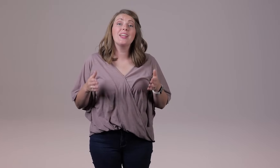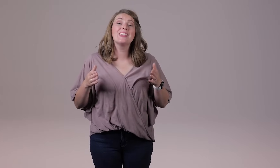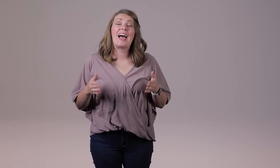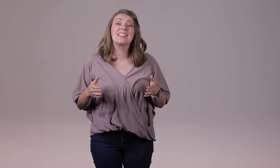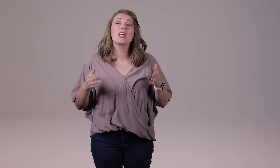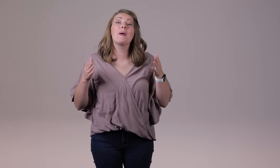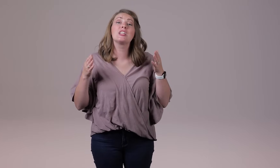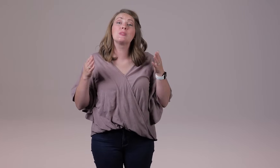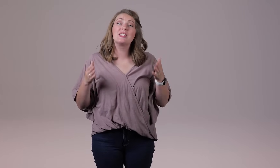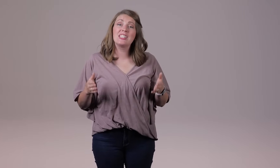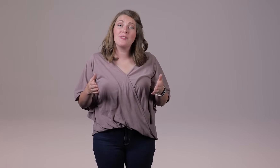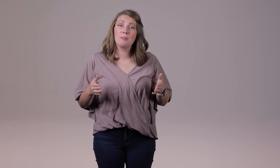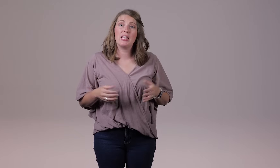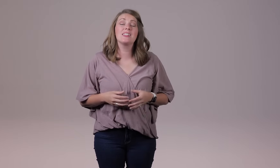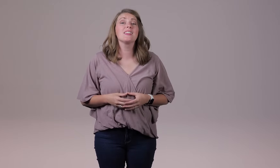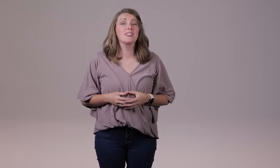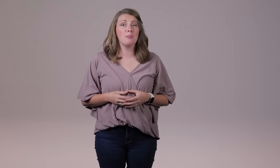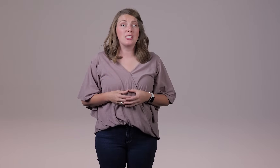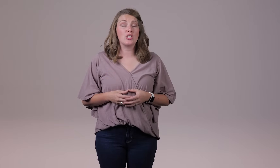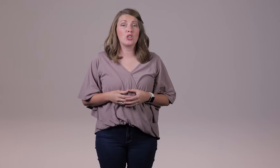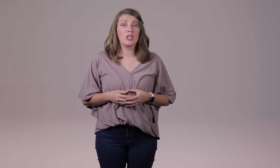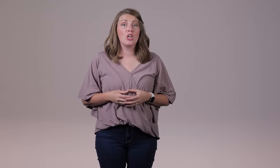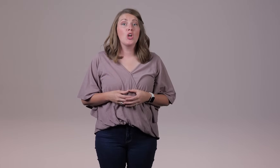So if you were wanting to ask about a specific place somebody is hurting,